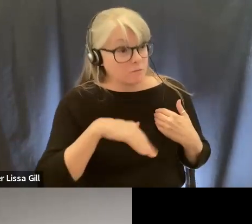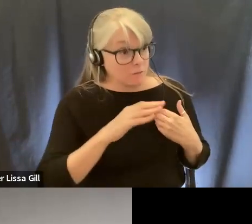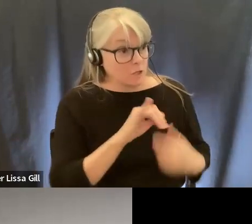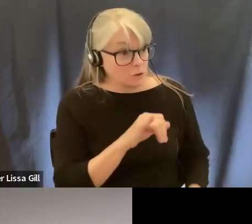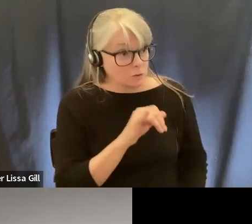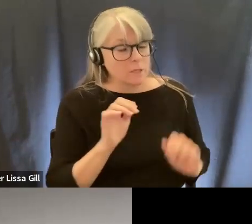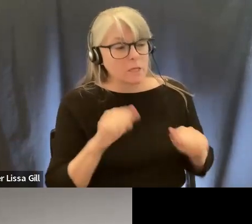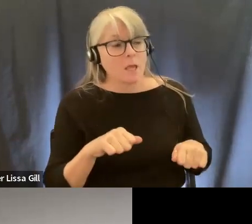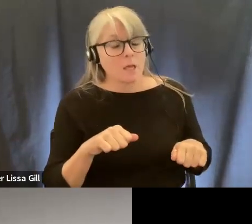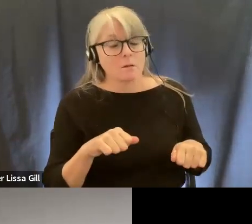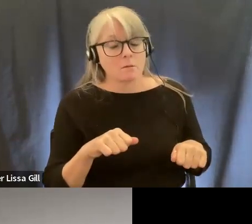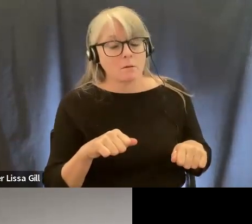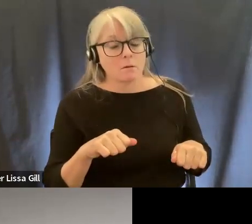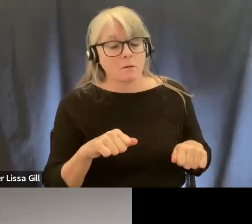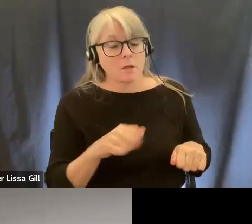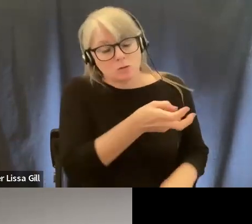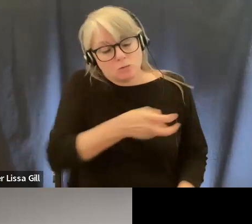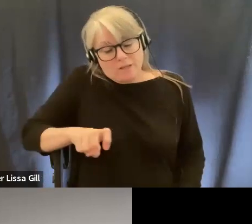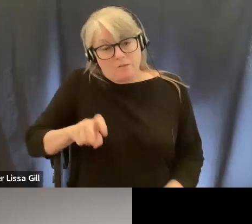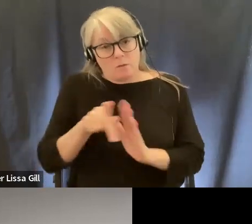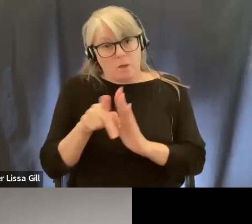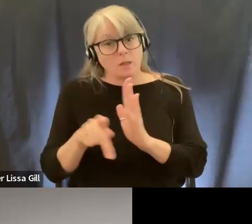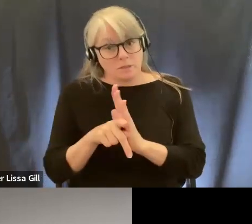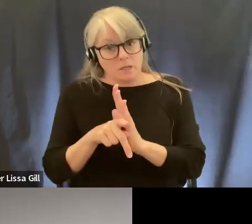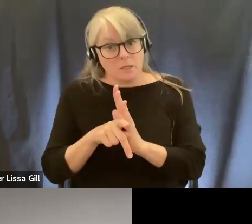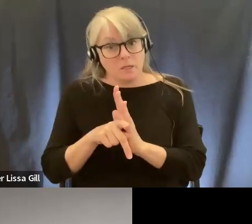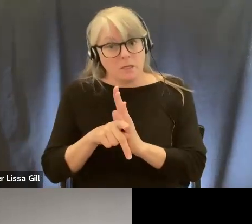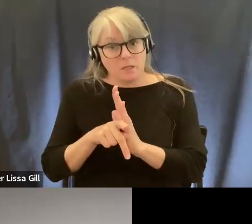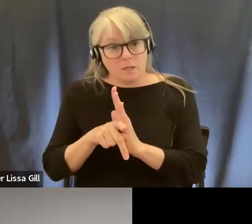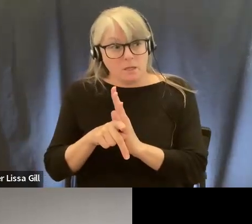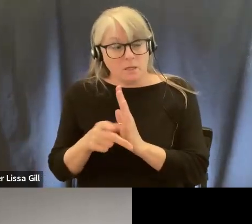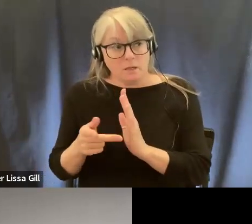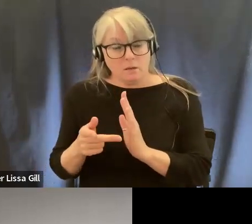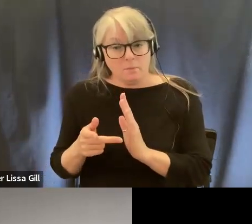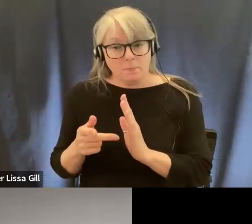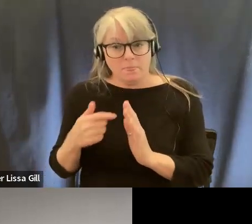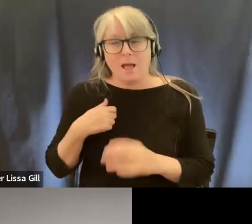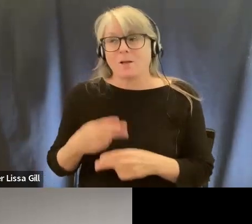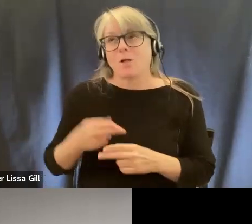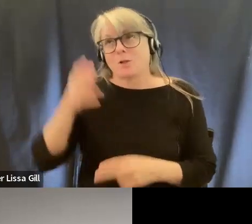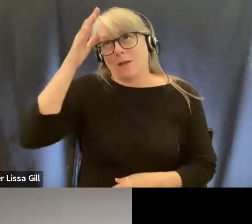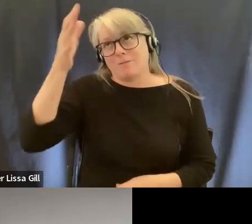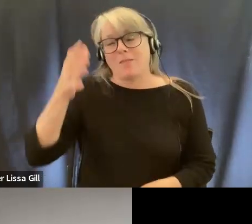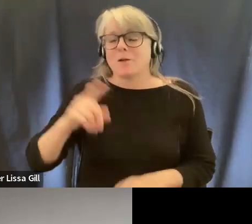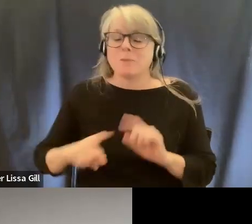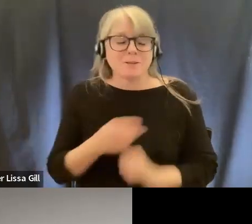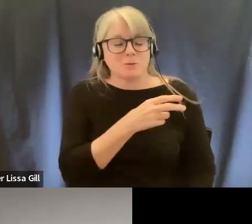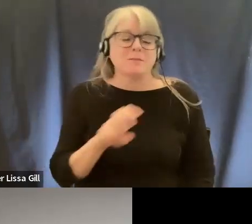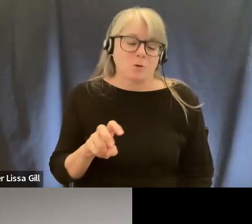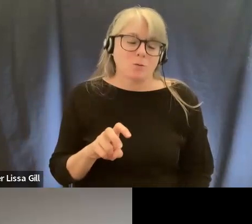Br. Thanks for the policy. under their policy so the house Transfer the policy, which which I call grandfathering but is transferring. Is this generally cheaper?